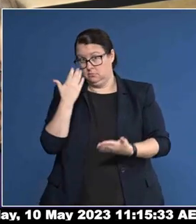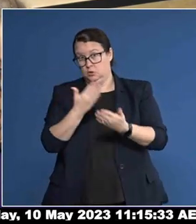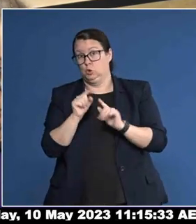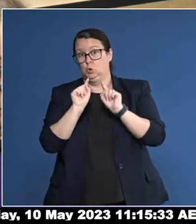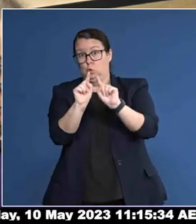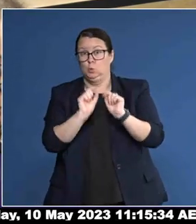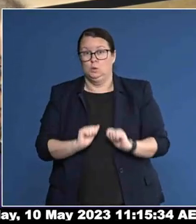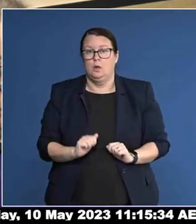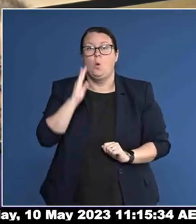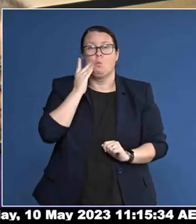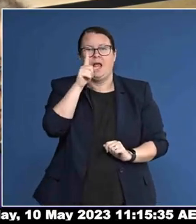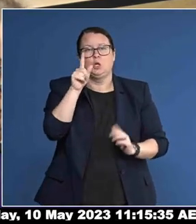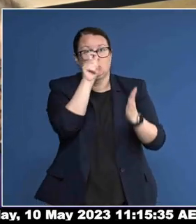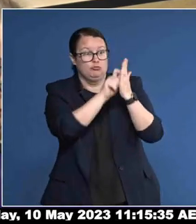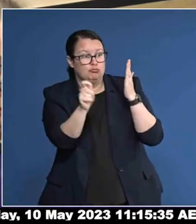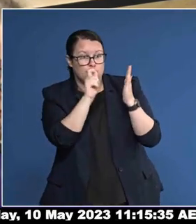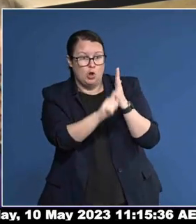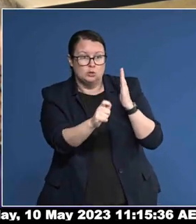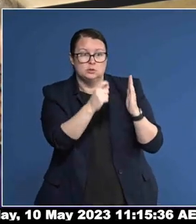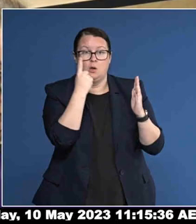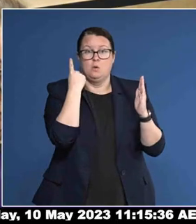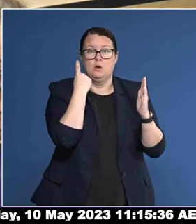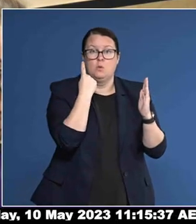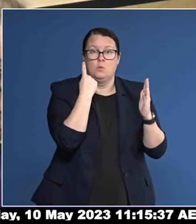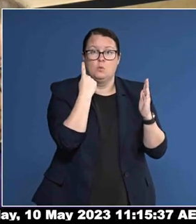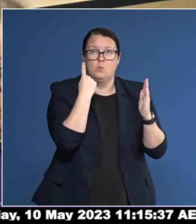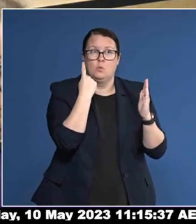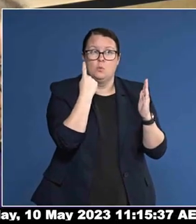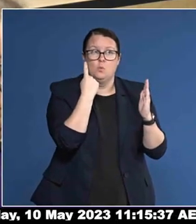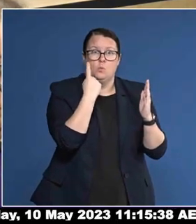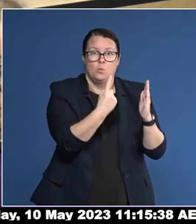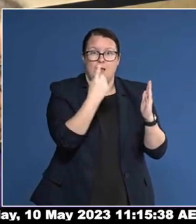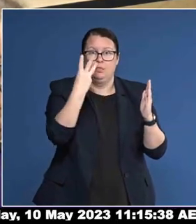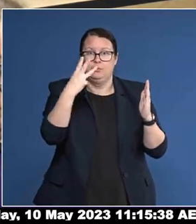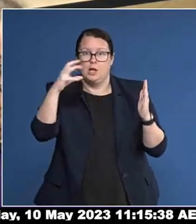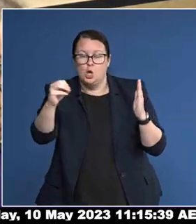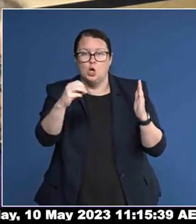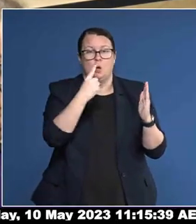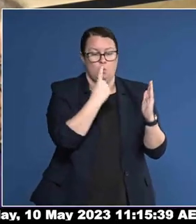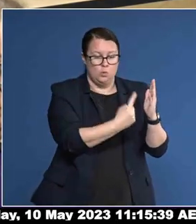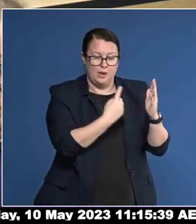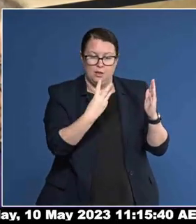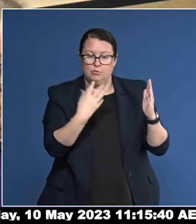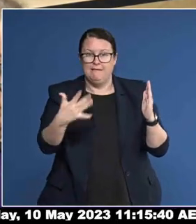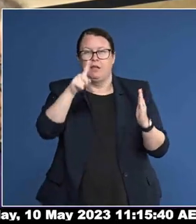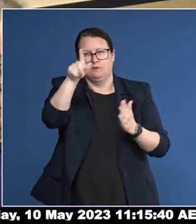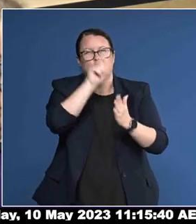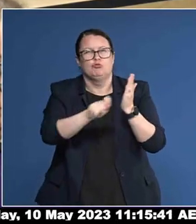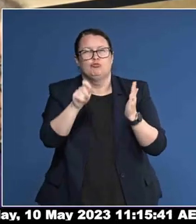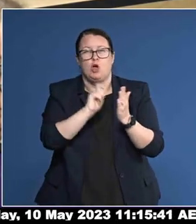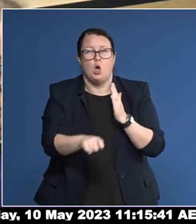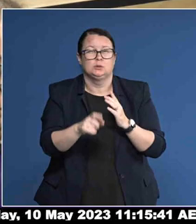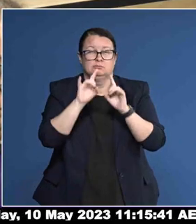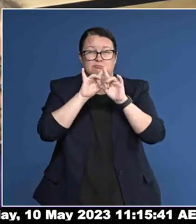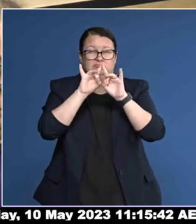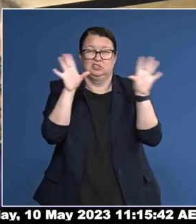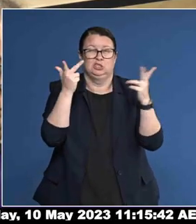130 to 135 is a clear example of unconscious bias